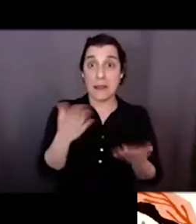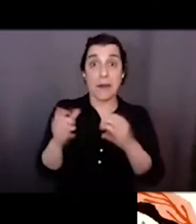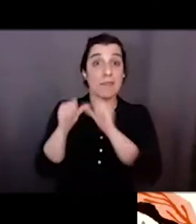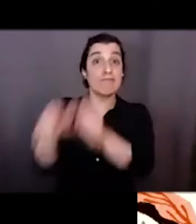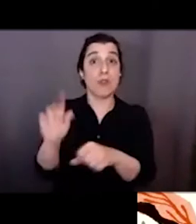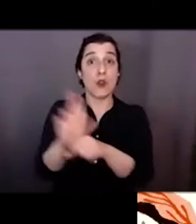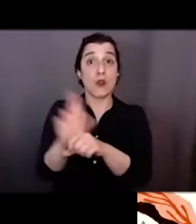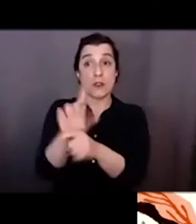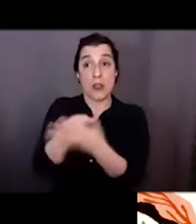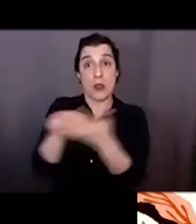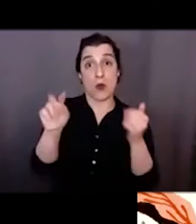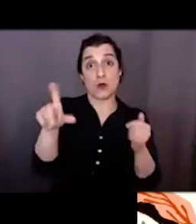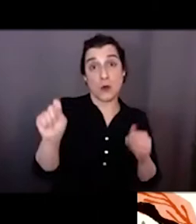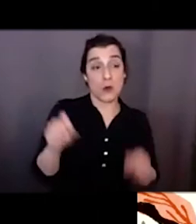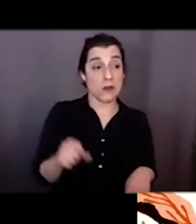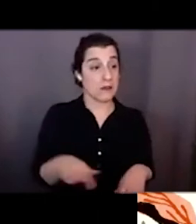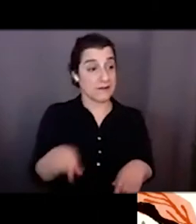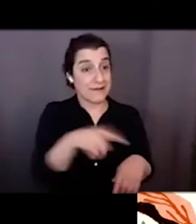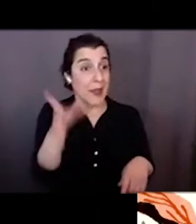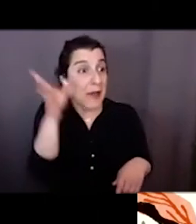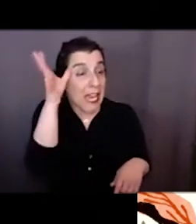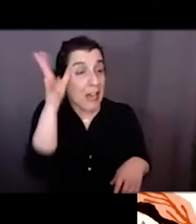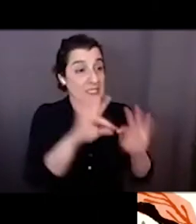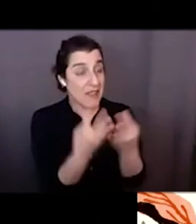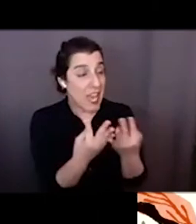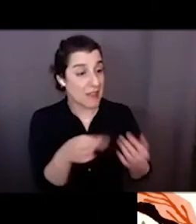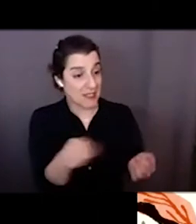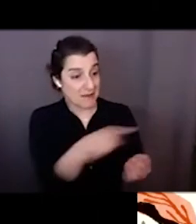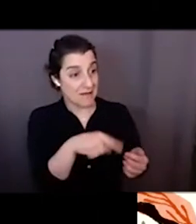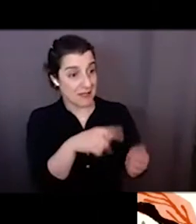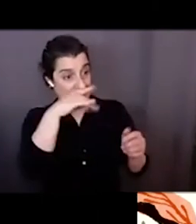our parents and families are worrying about whether we'll have access to even